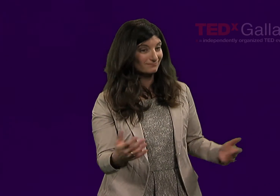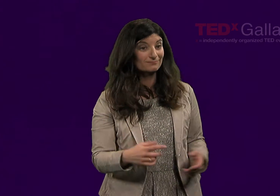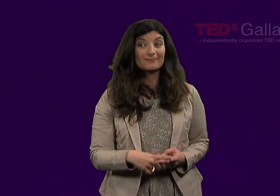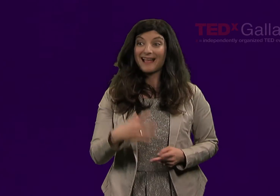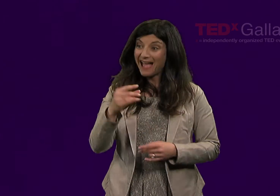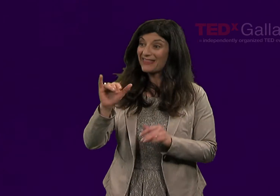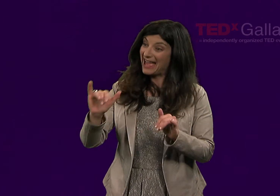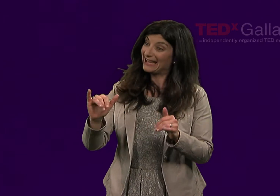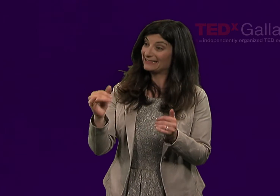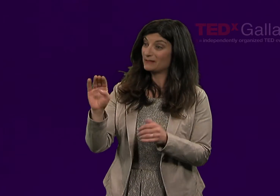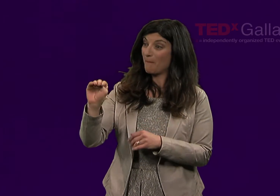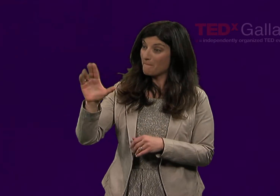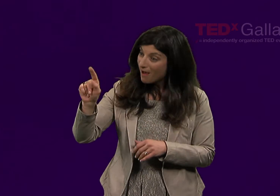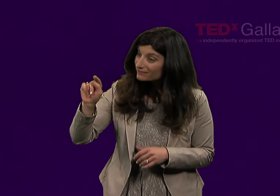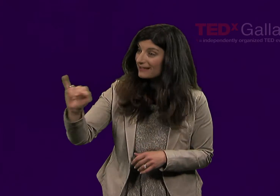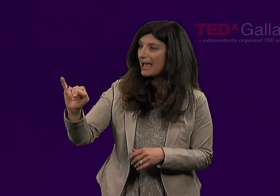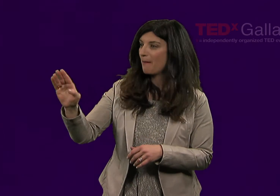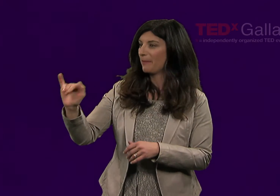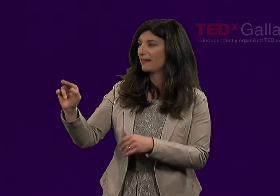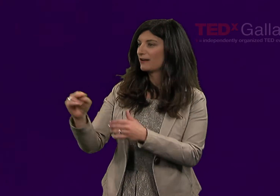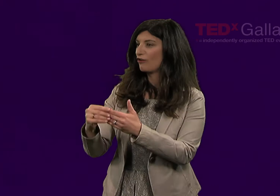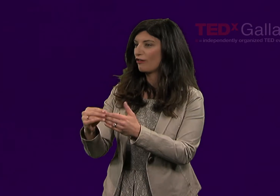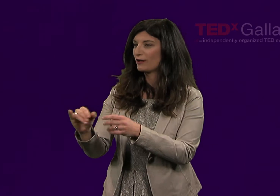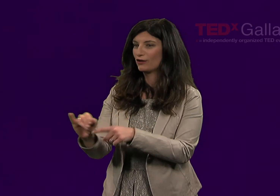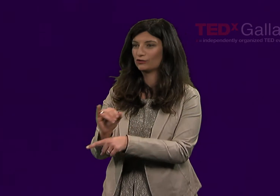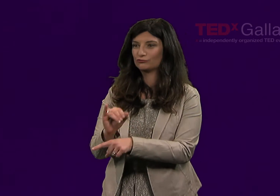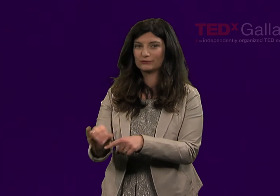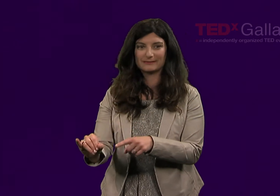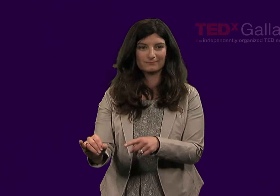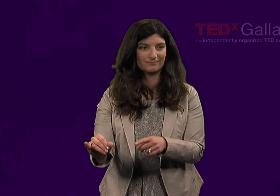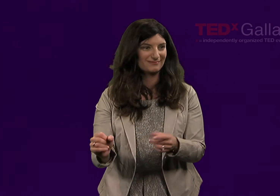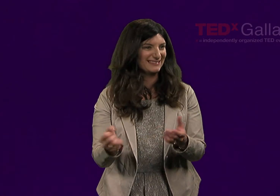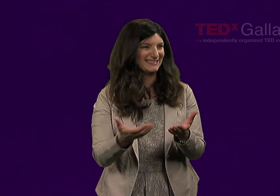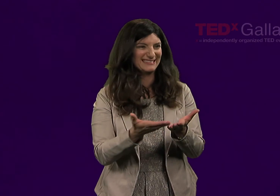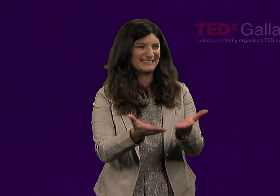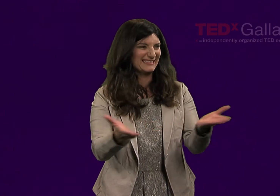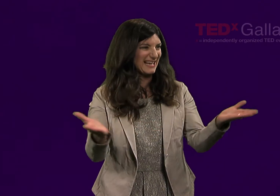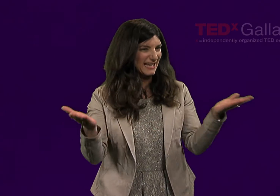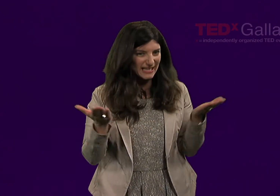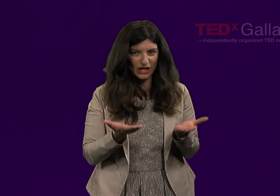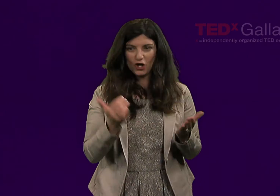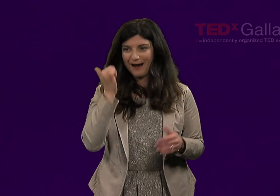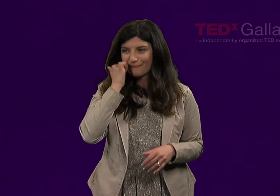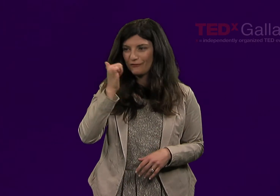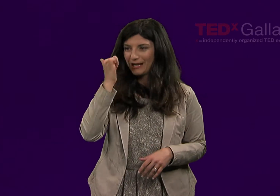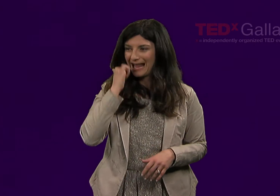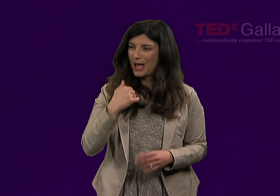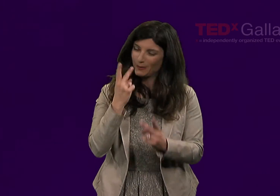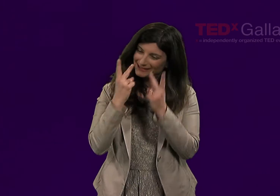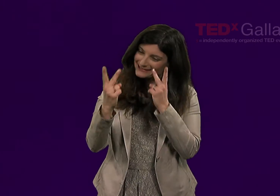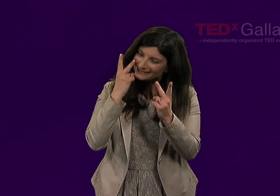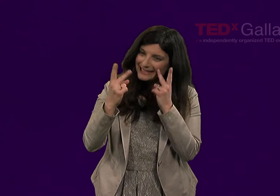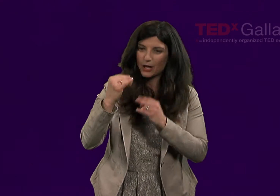It's part of our American fabric. And as a result, it's a multi-billion-dollar industry. You know, every single day,